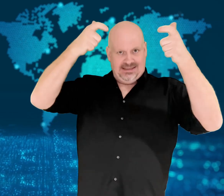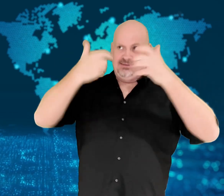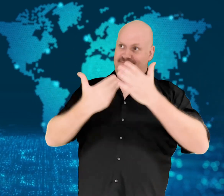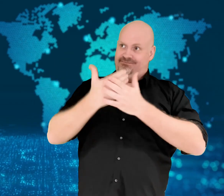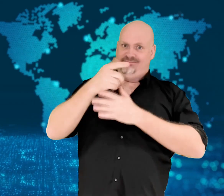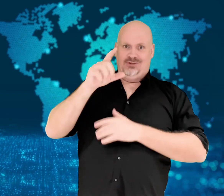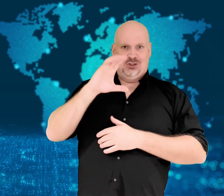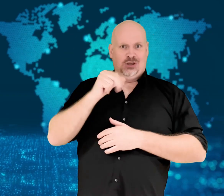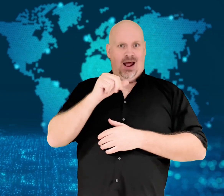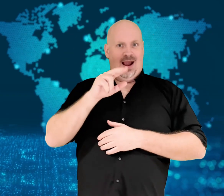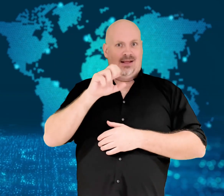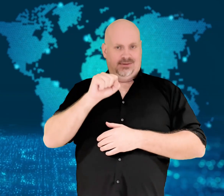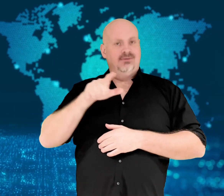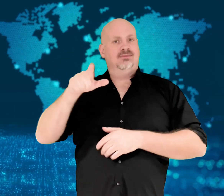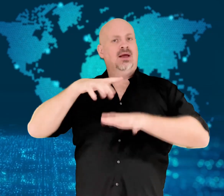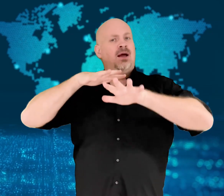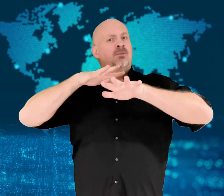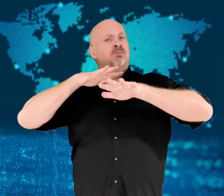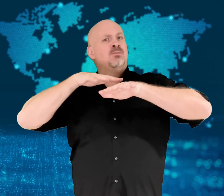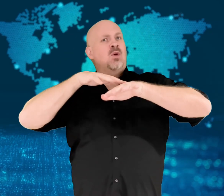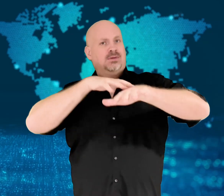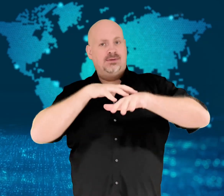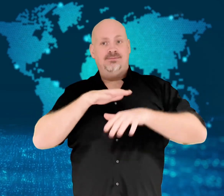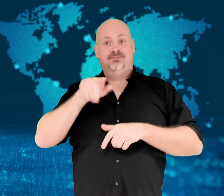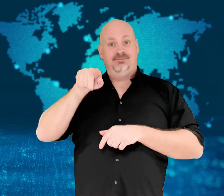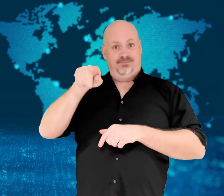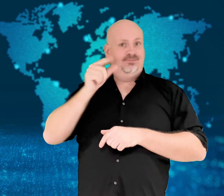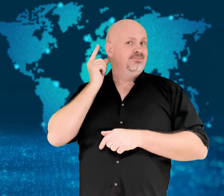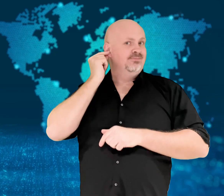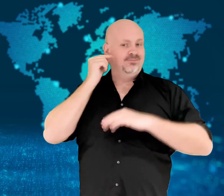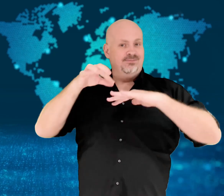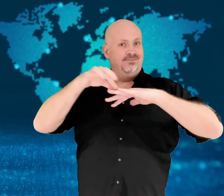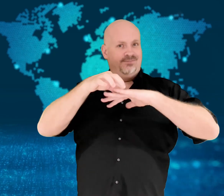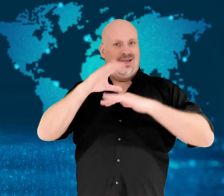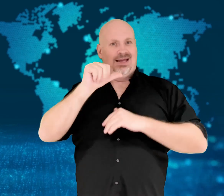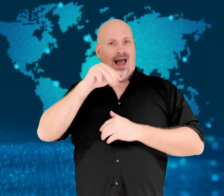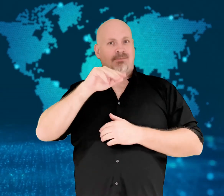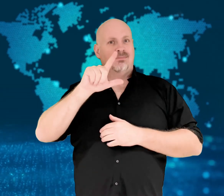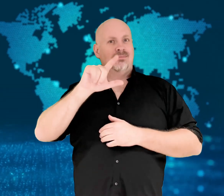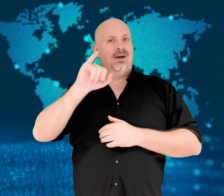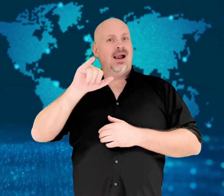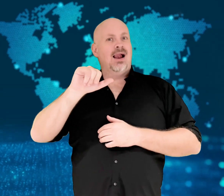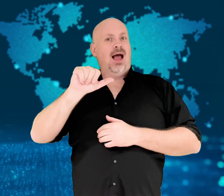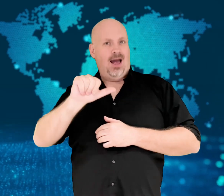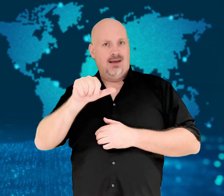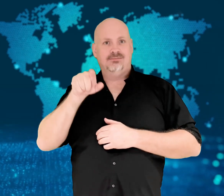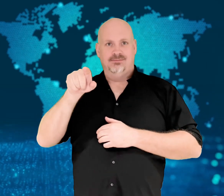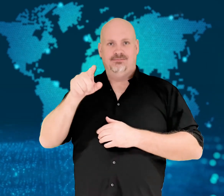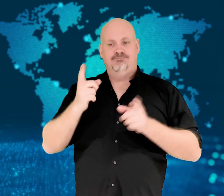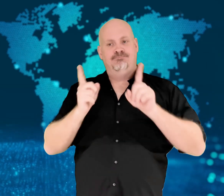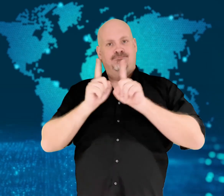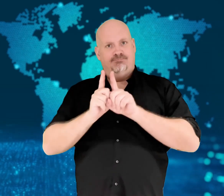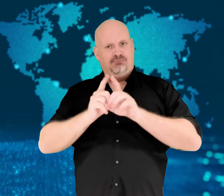The weekend will begin with "The King's Procession," when King Charles